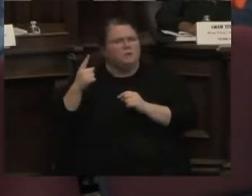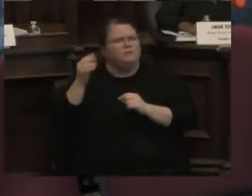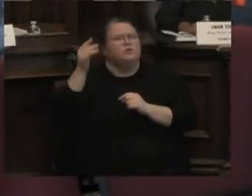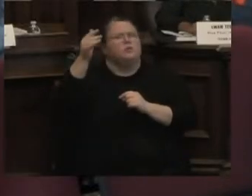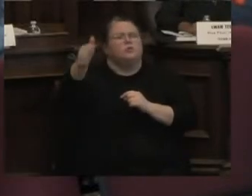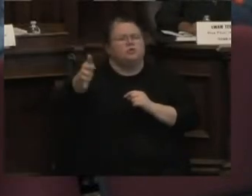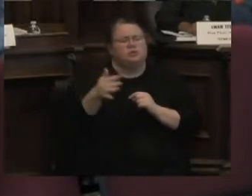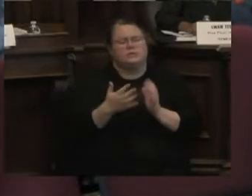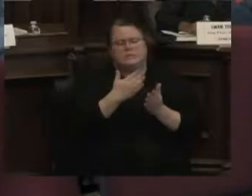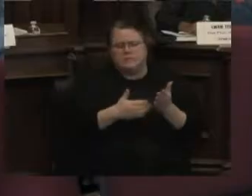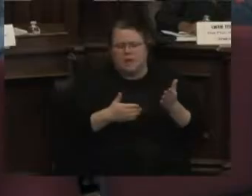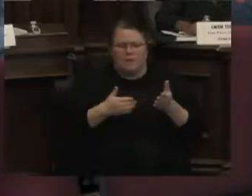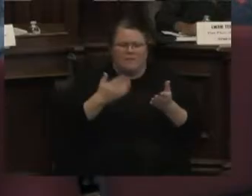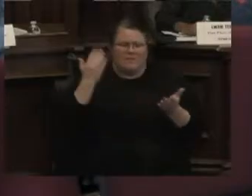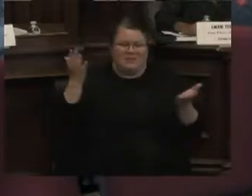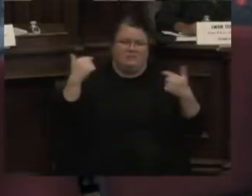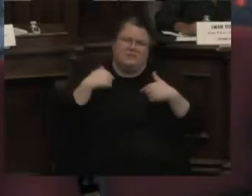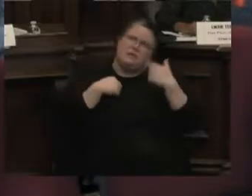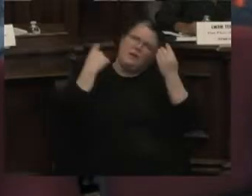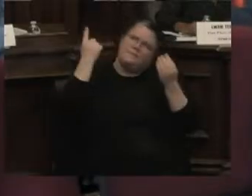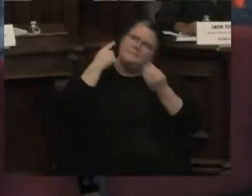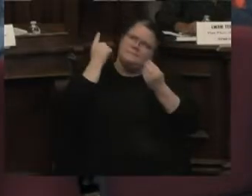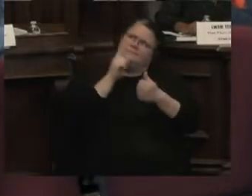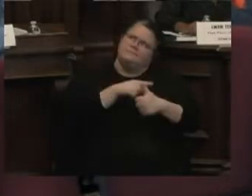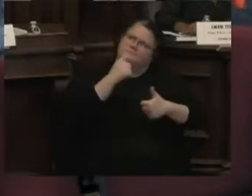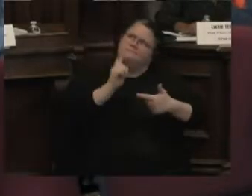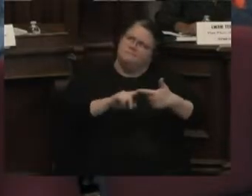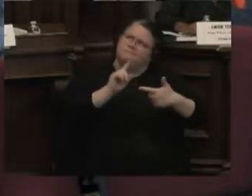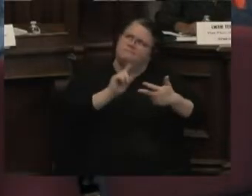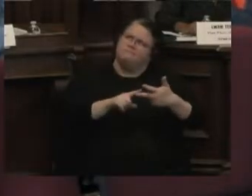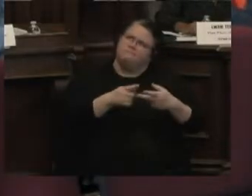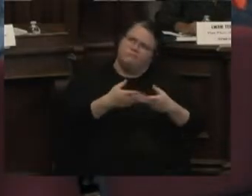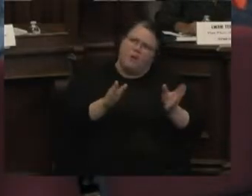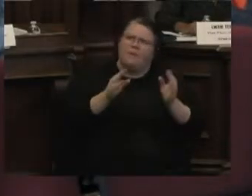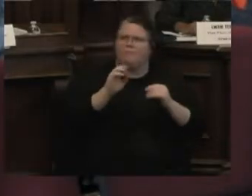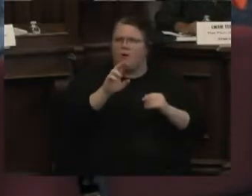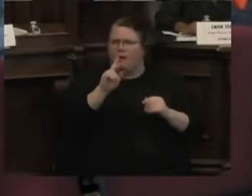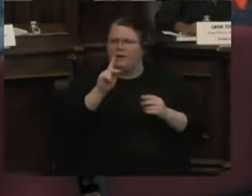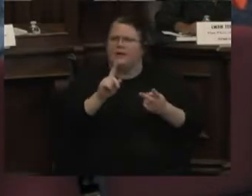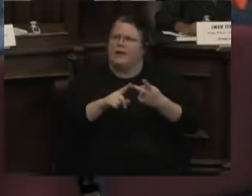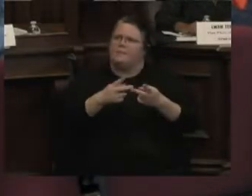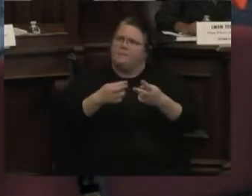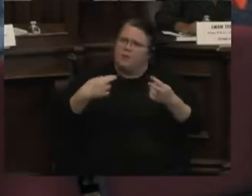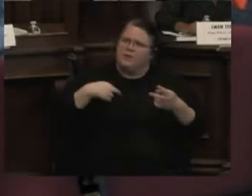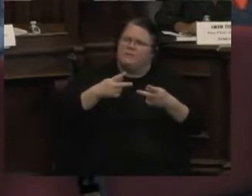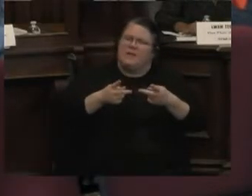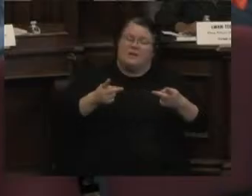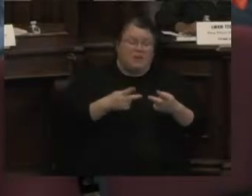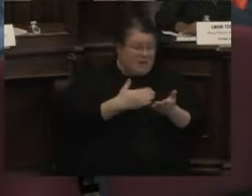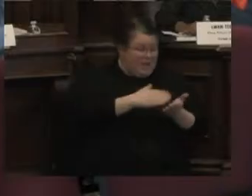places. That's just a cursory review of some some of the